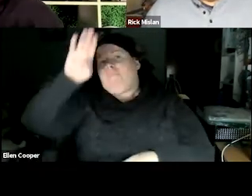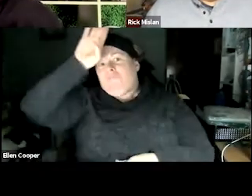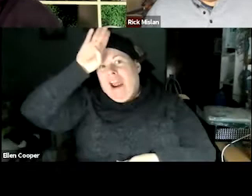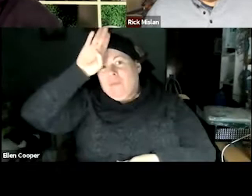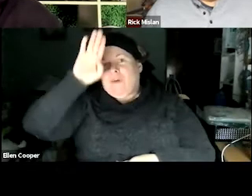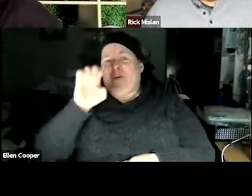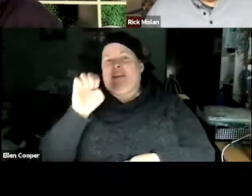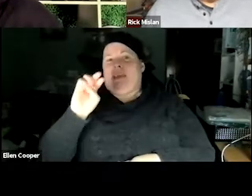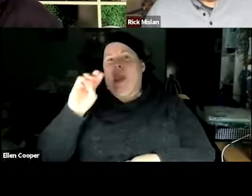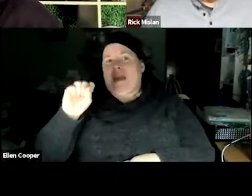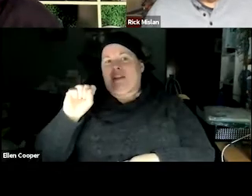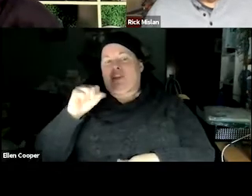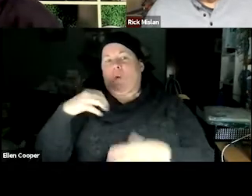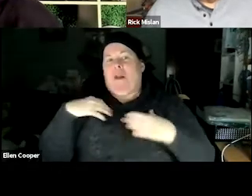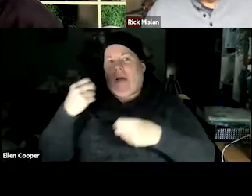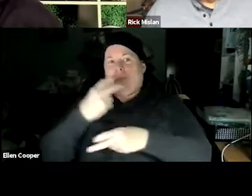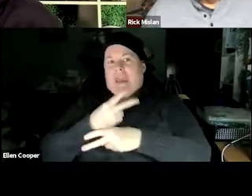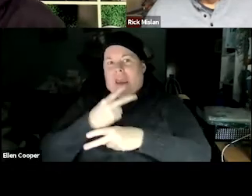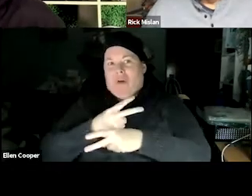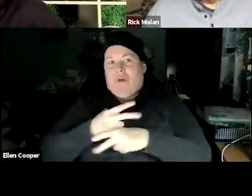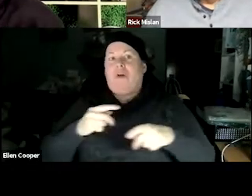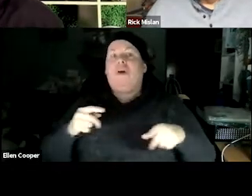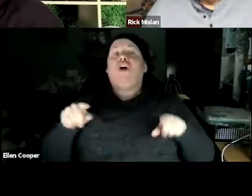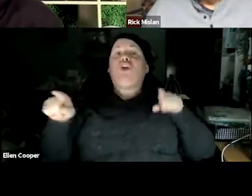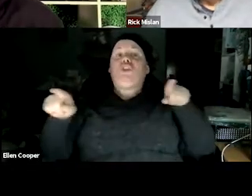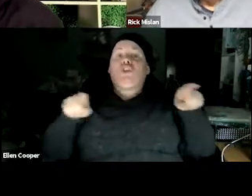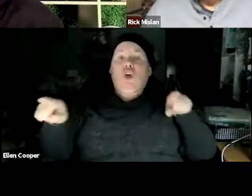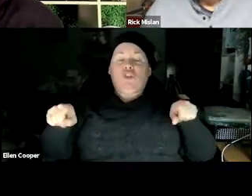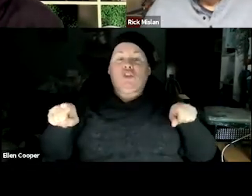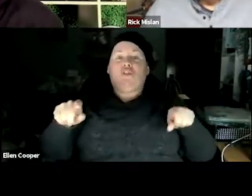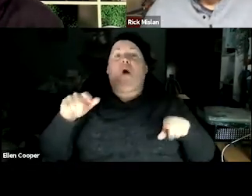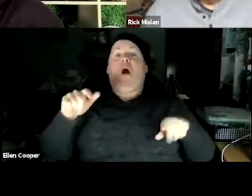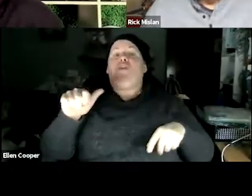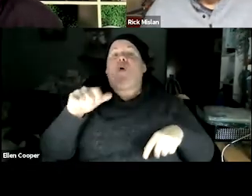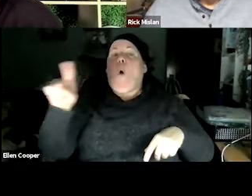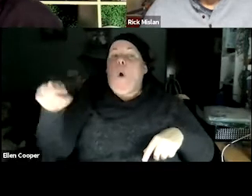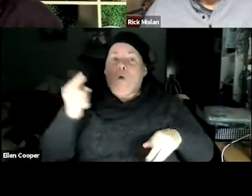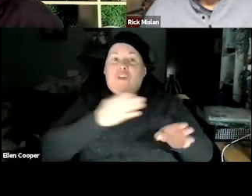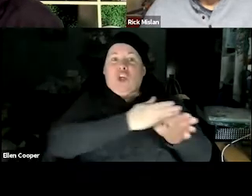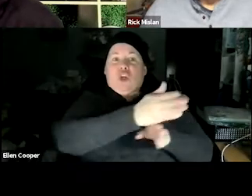you think about it, those are the only career paths left where you regularly working crisis.